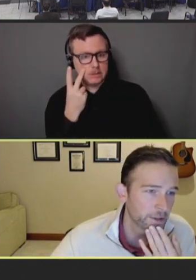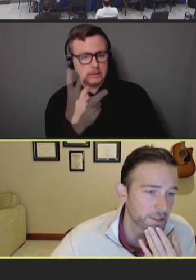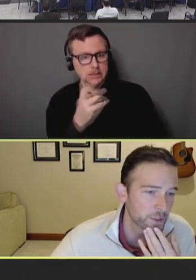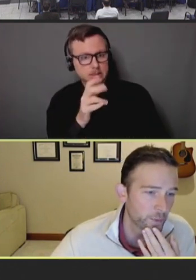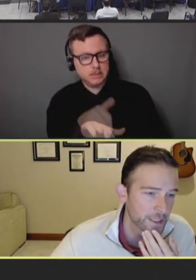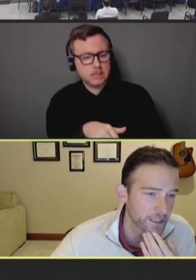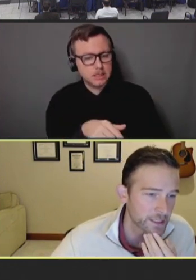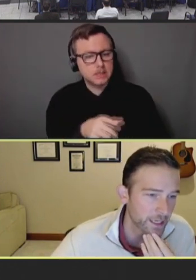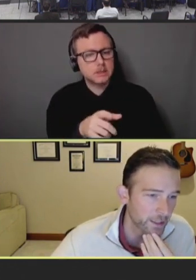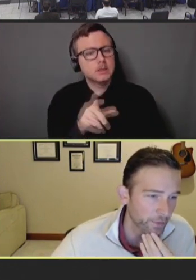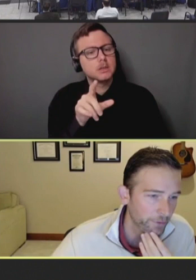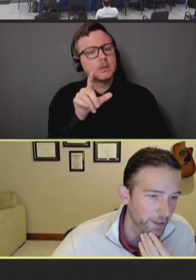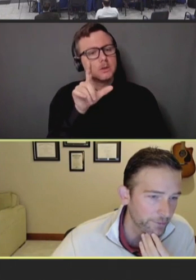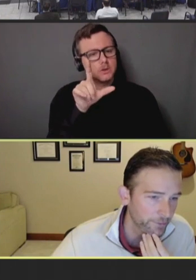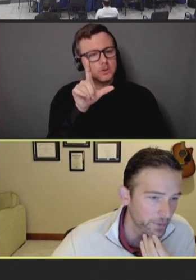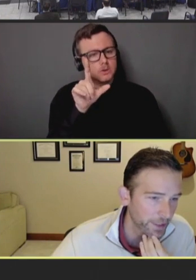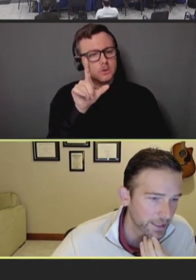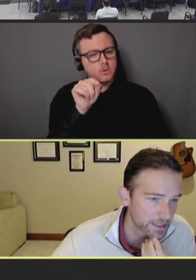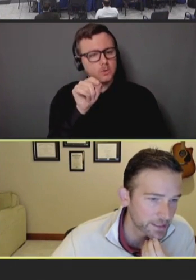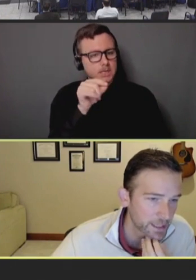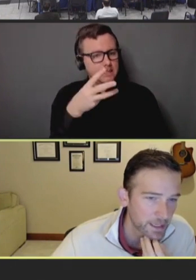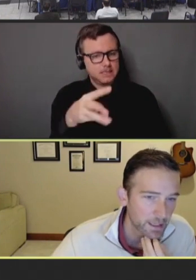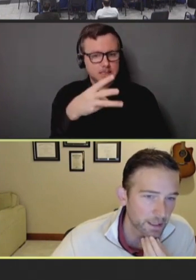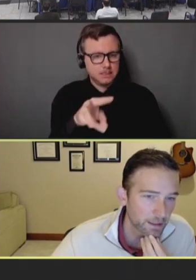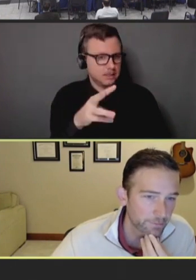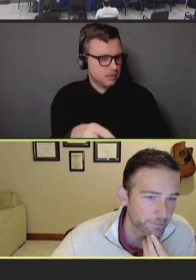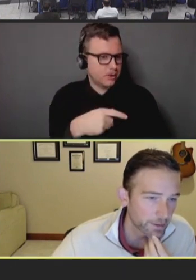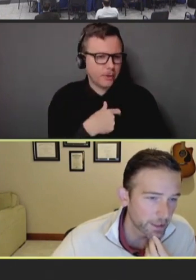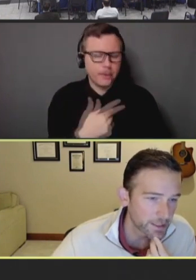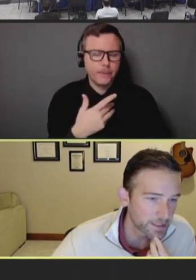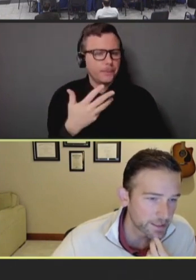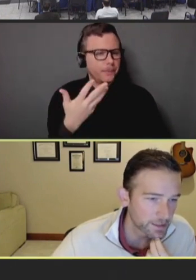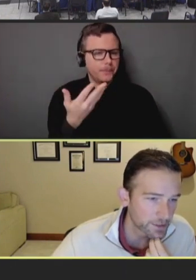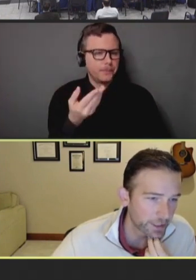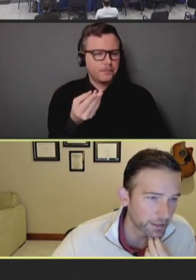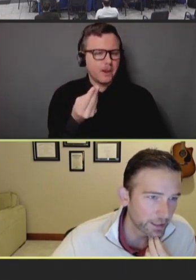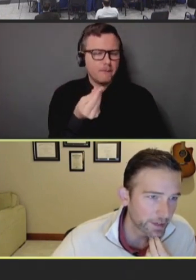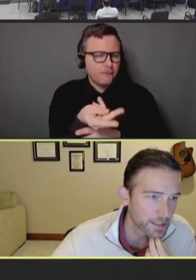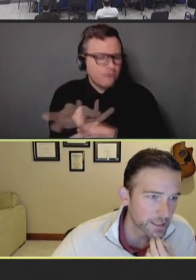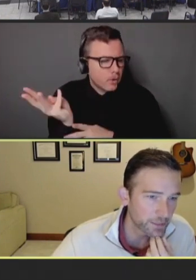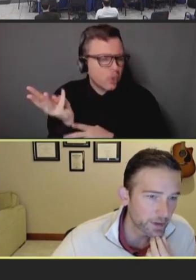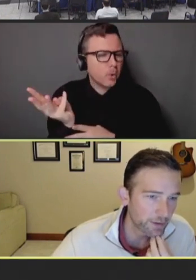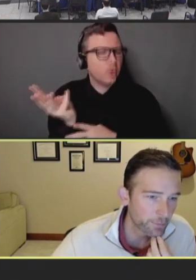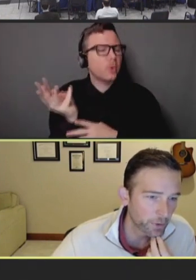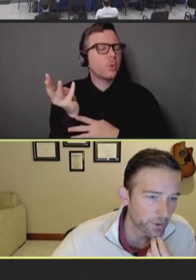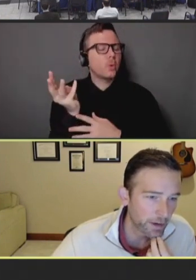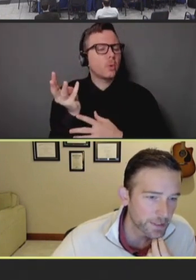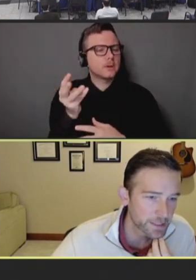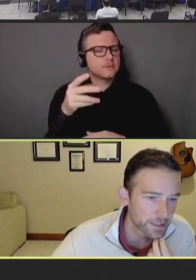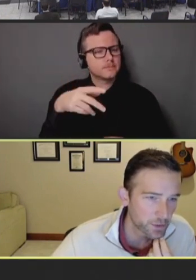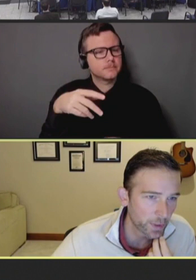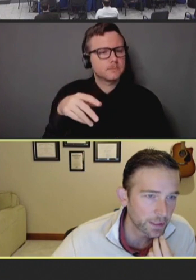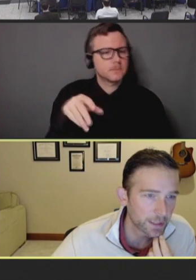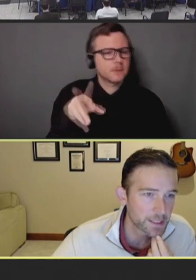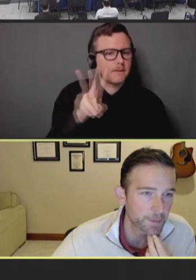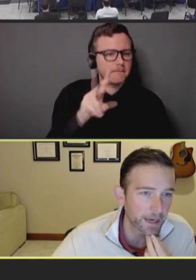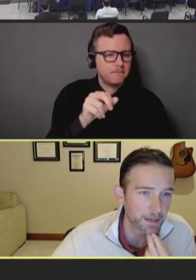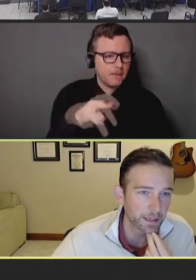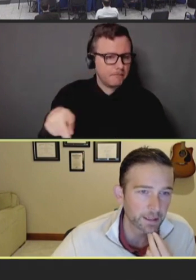You see, 2016 with very few cases of circulating vaccine derived polio viruses quickly expanding